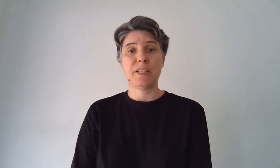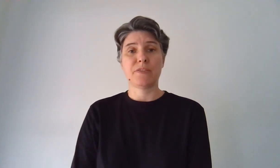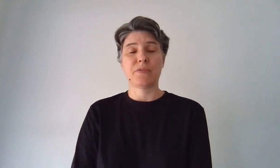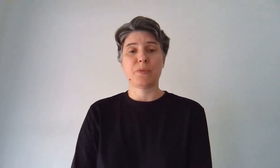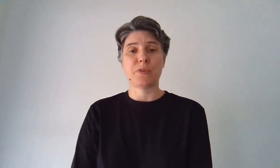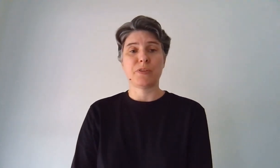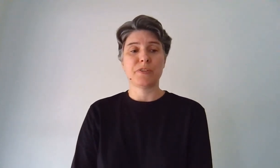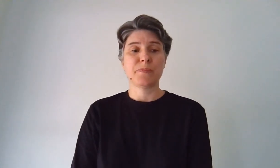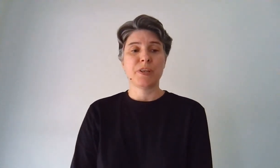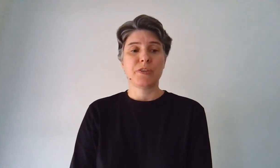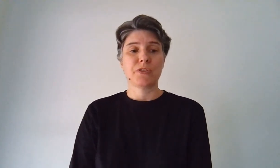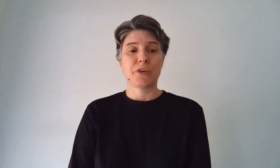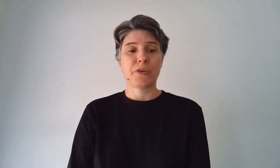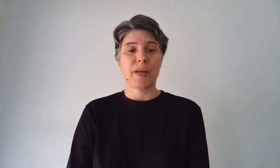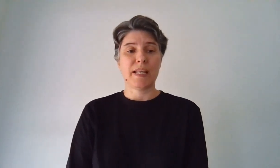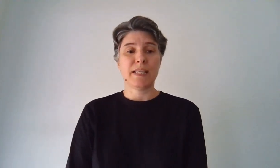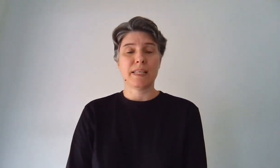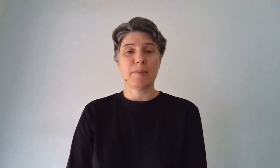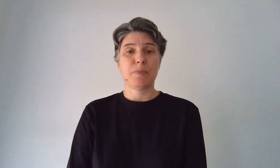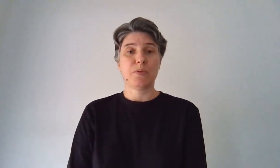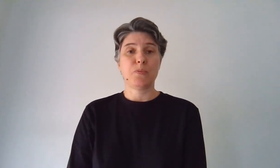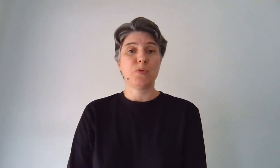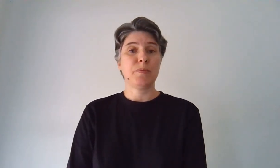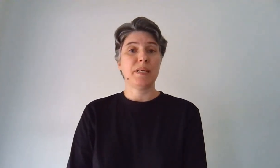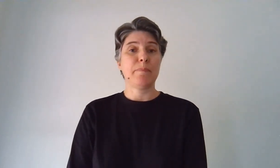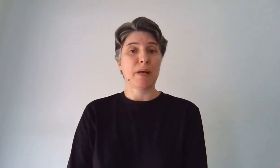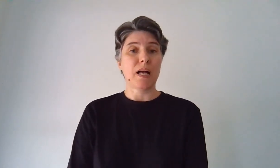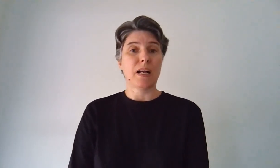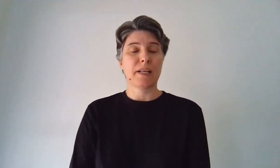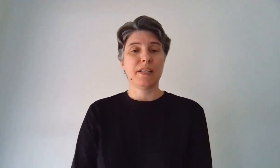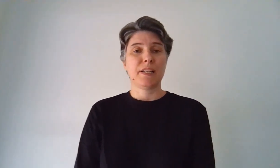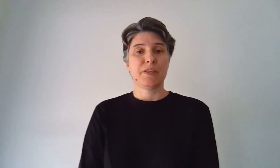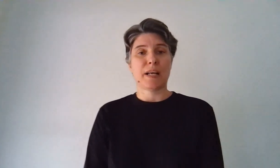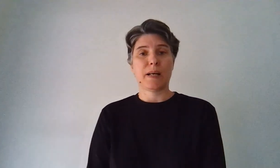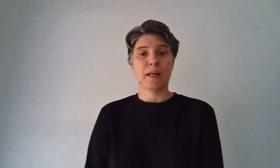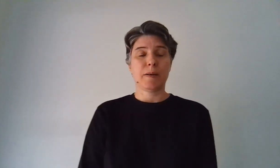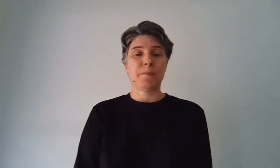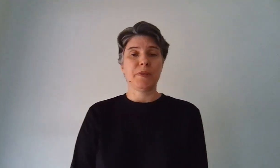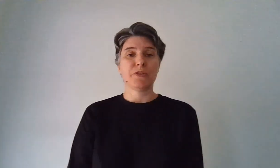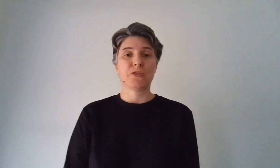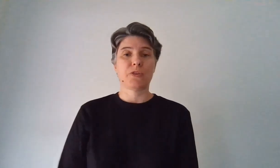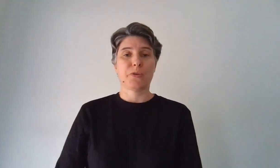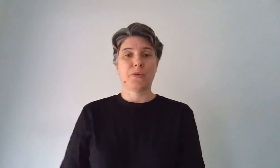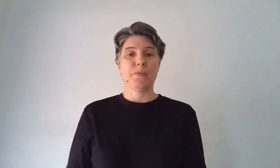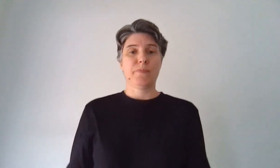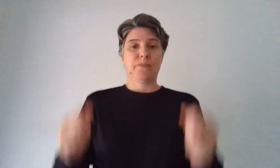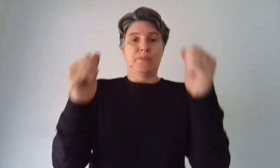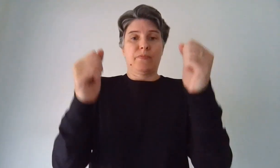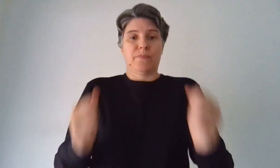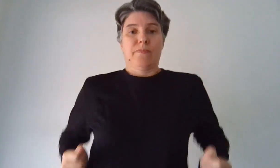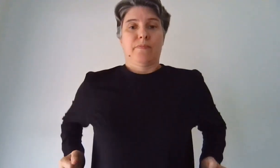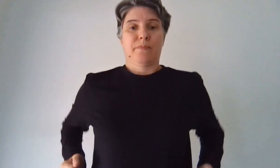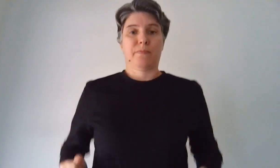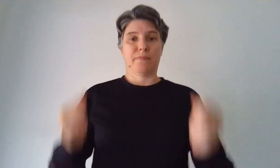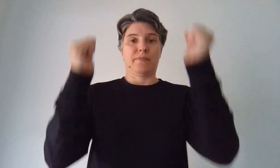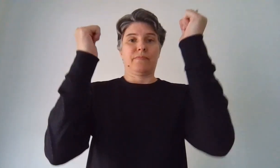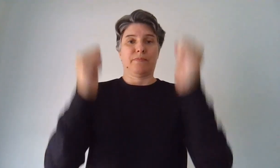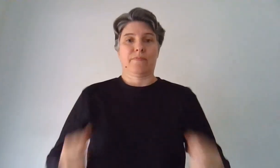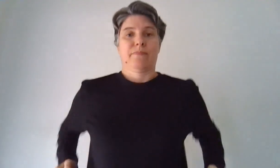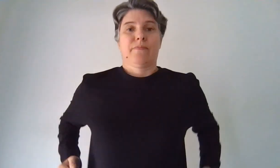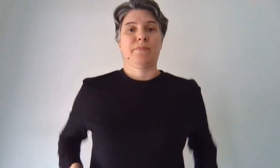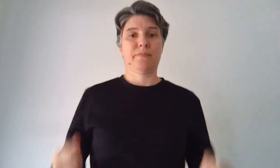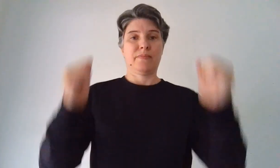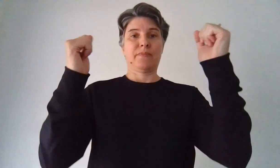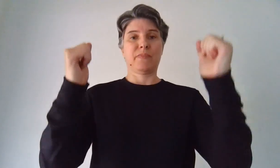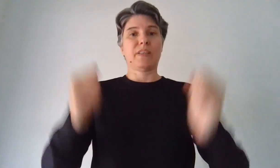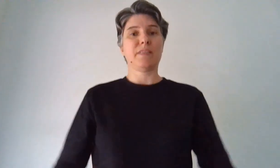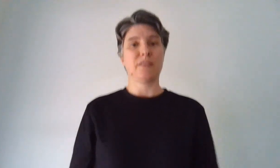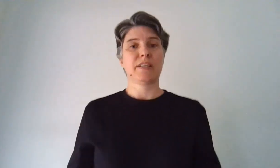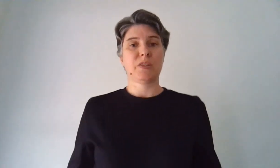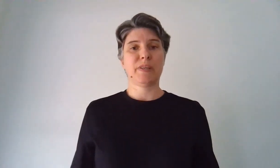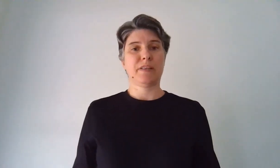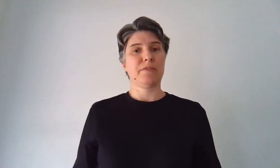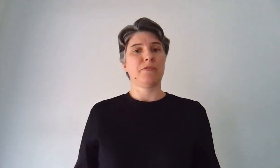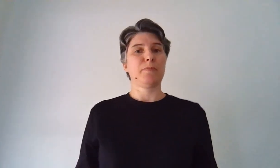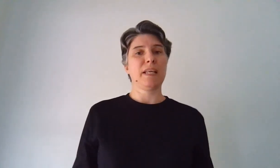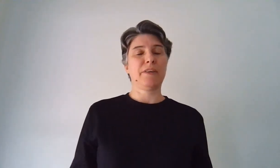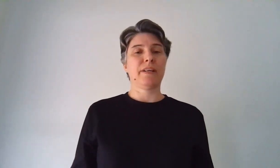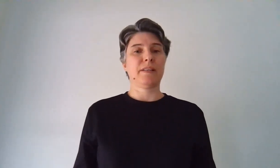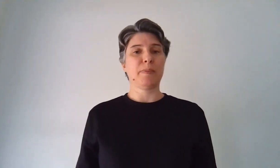meanings of the words. So an example would be park. So it's like a swing for a playground in